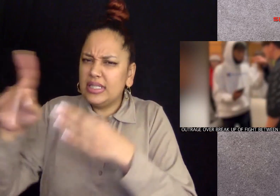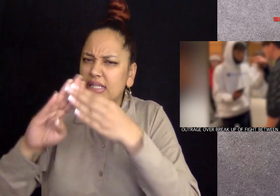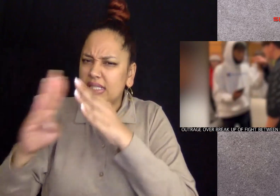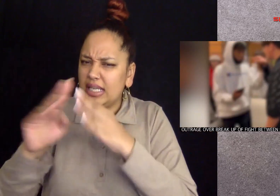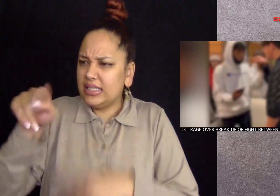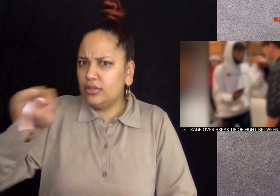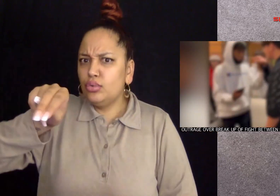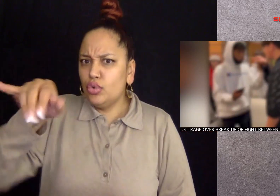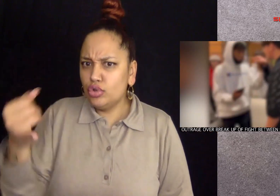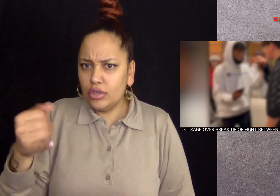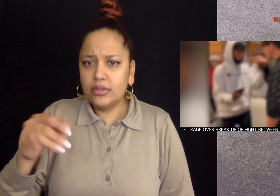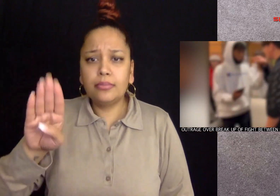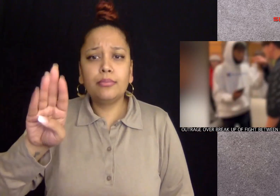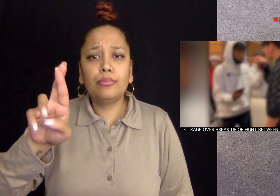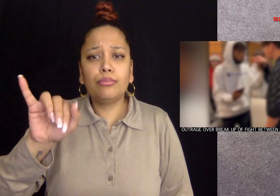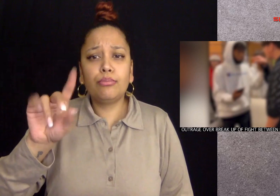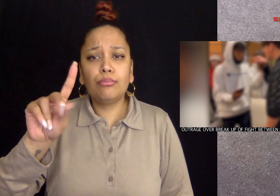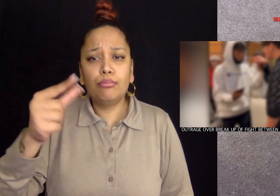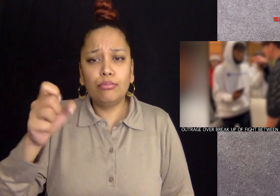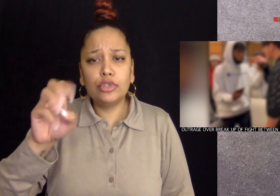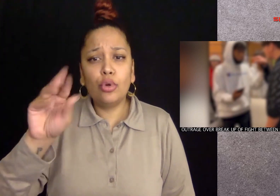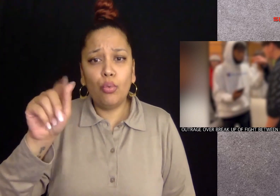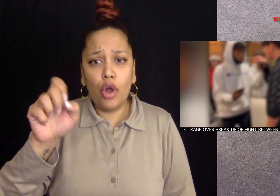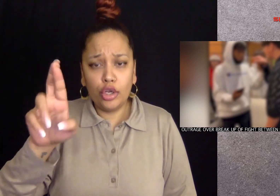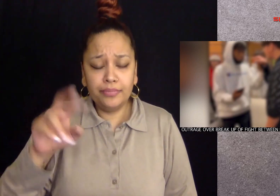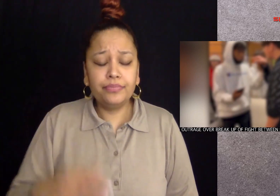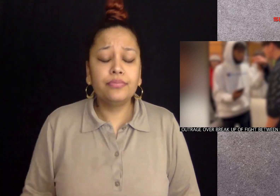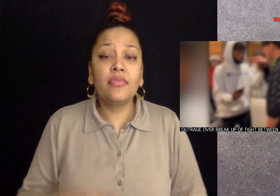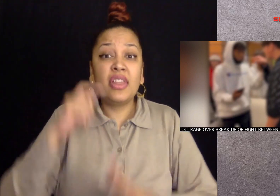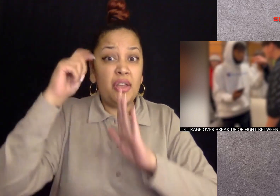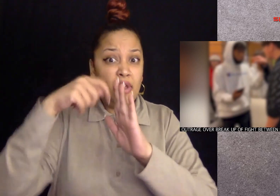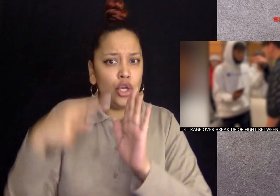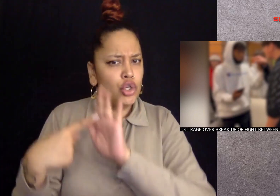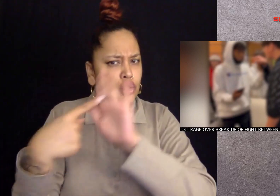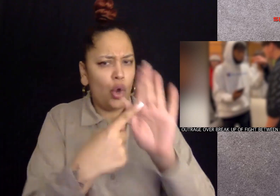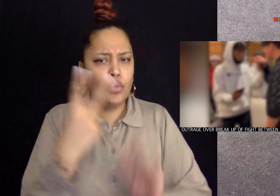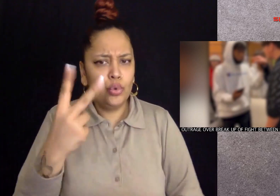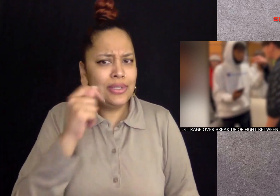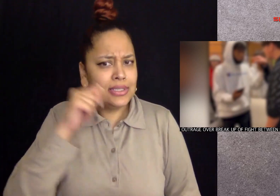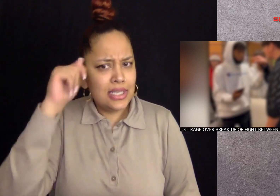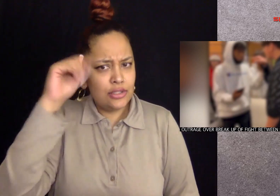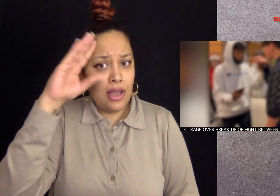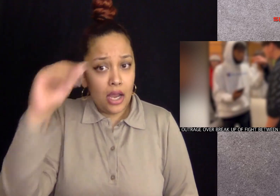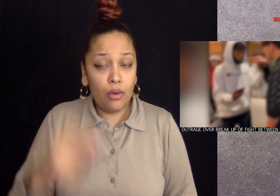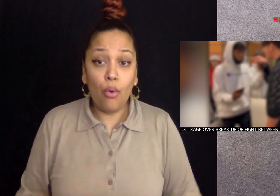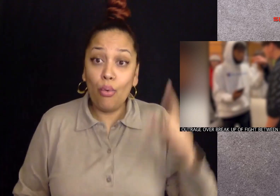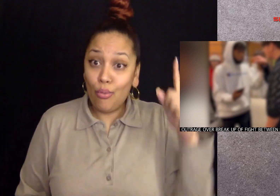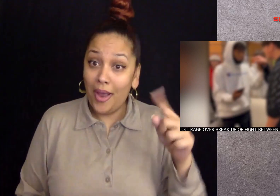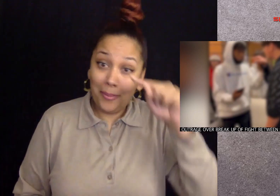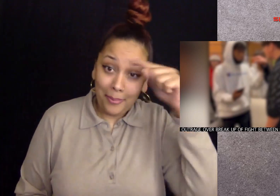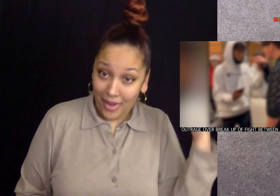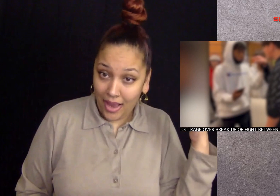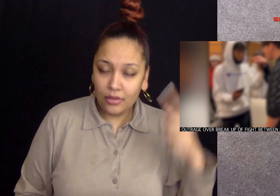and caused outrage in the city of Bridgewater New Jersey it shows two teenage boys one black